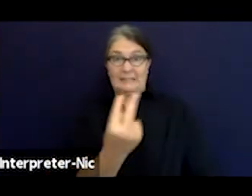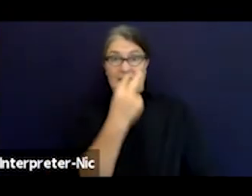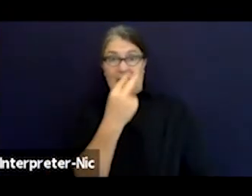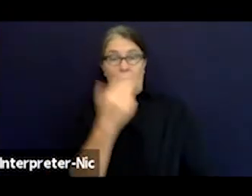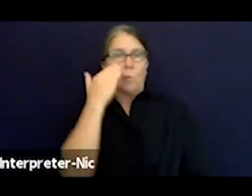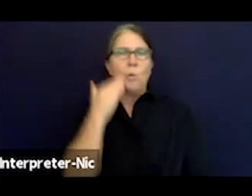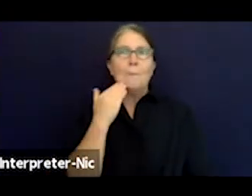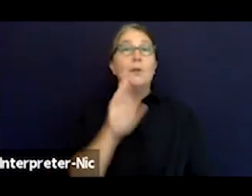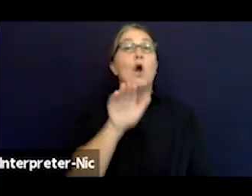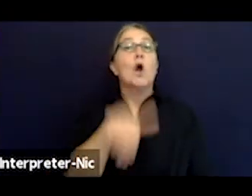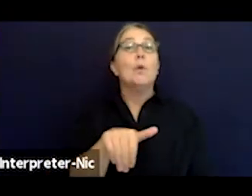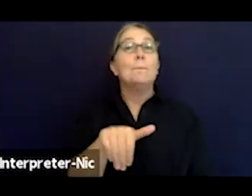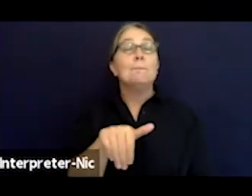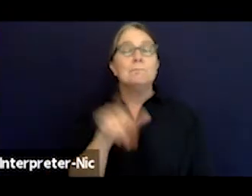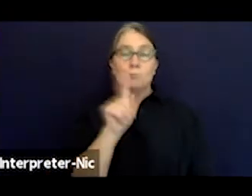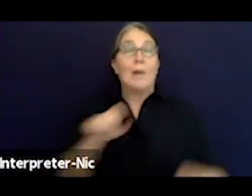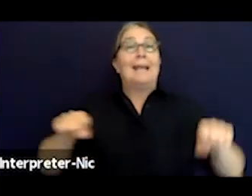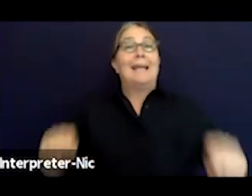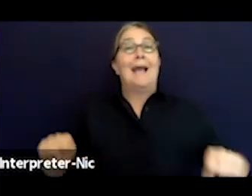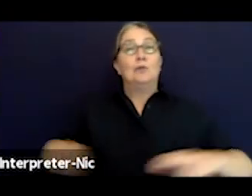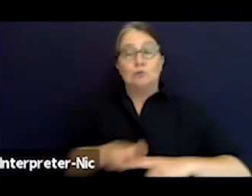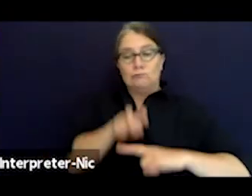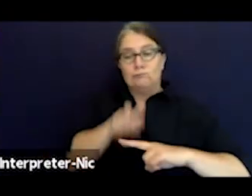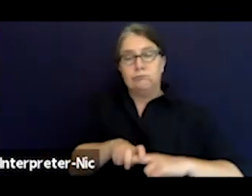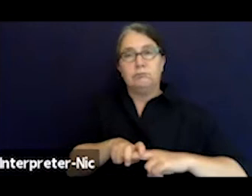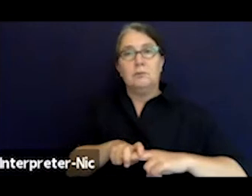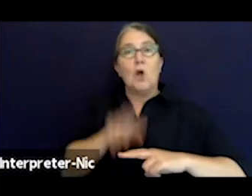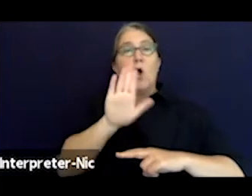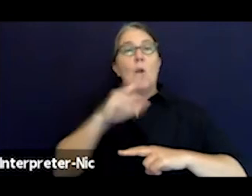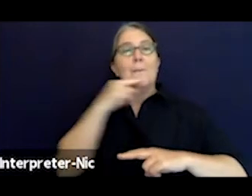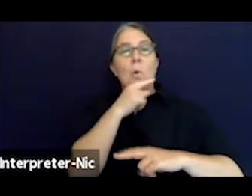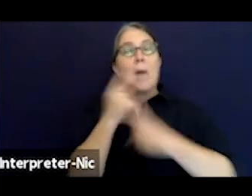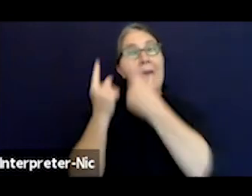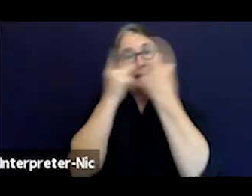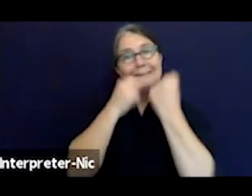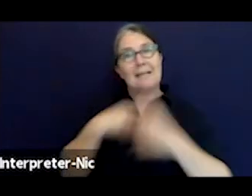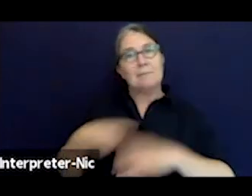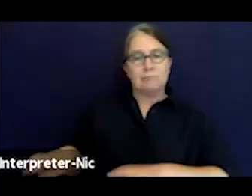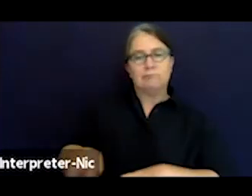is sitting on her couch. Her young Son is asleep on her sleep and cradled with a stuffed animal.